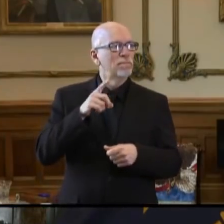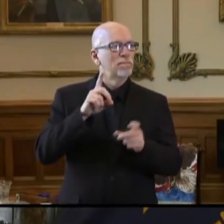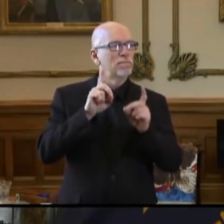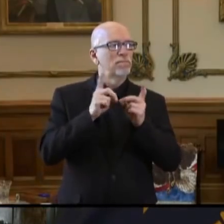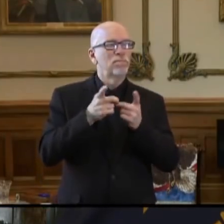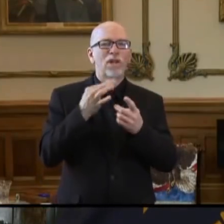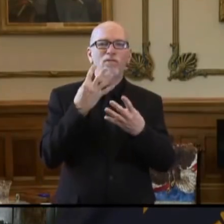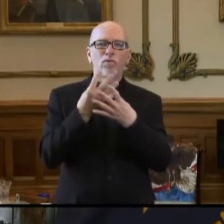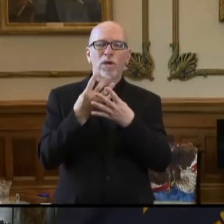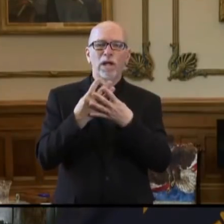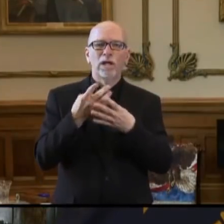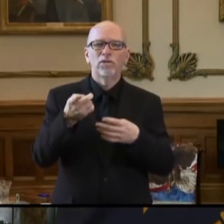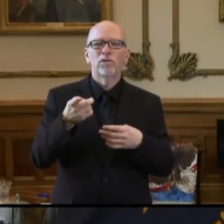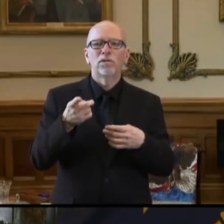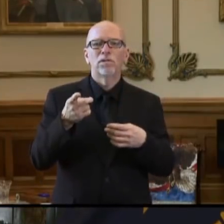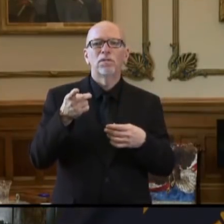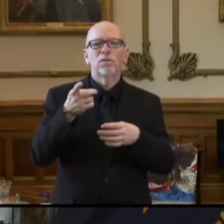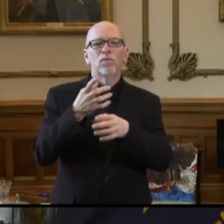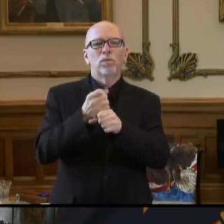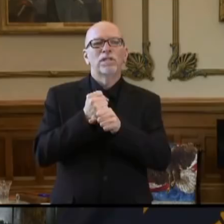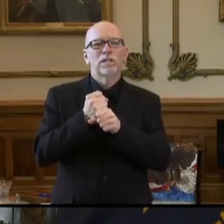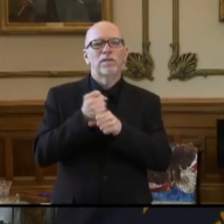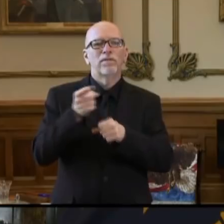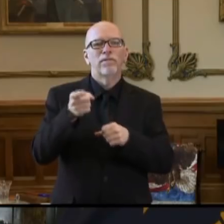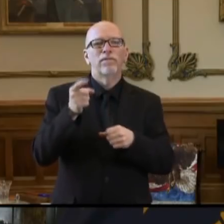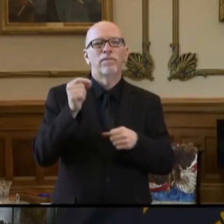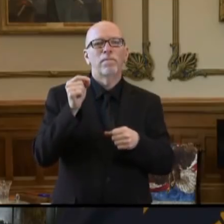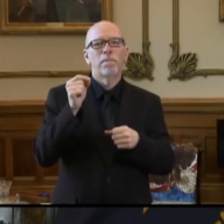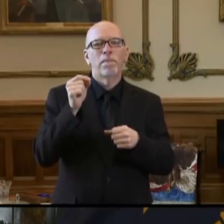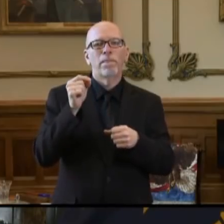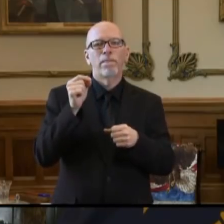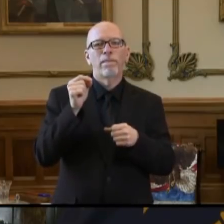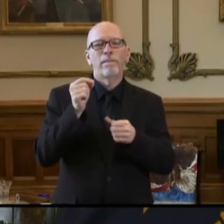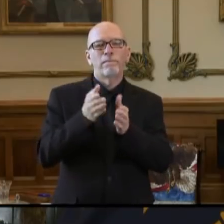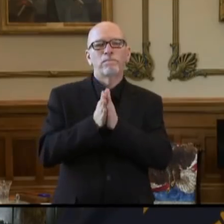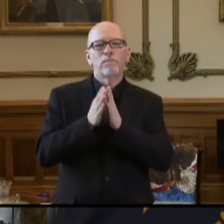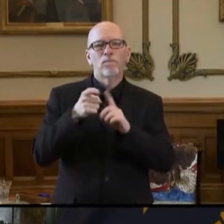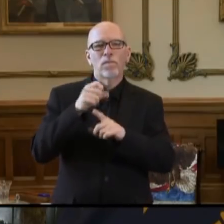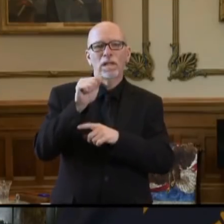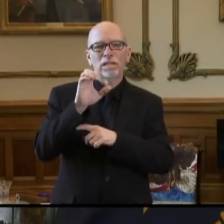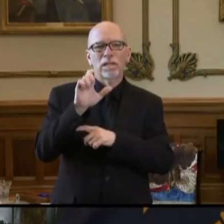CONTINUING TO GROW? I THINK THE FIRST ONE. THE DEPARTMENT OF